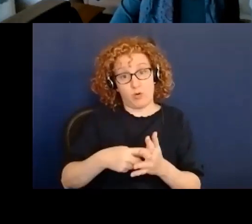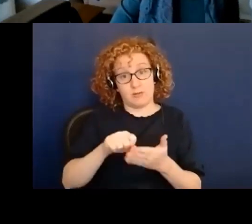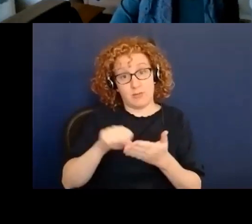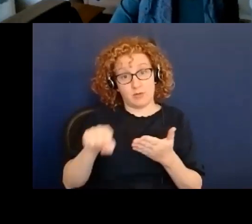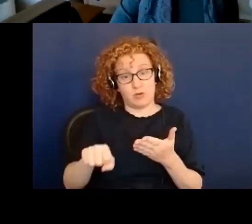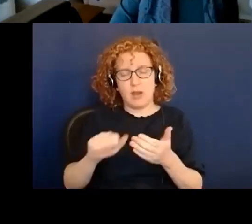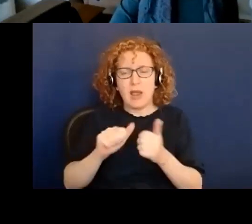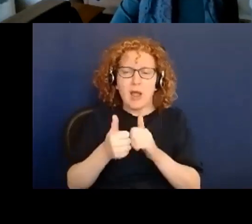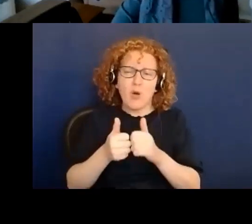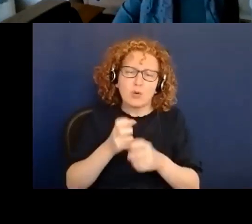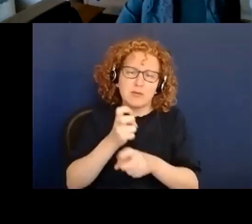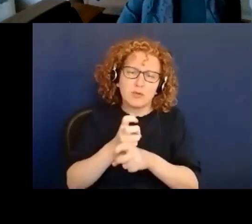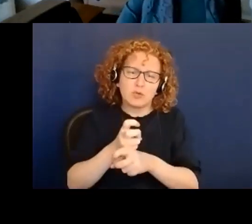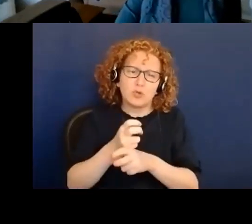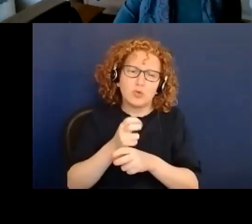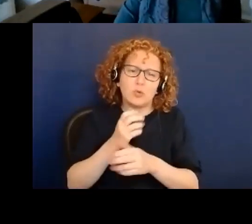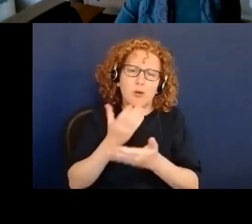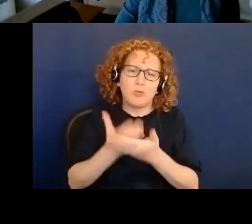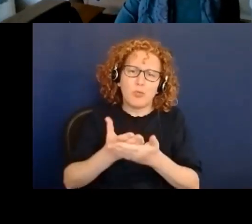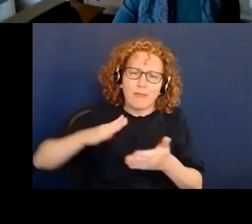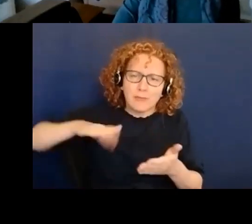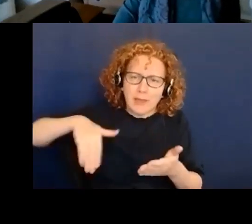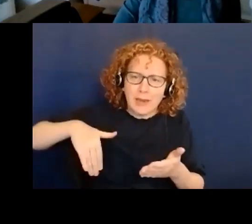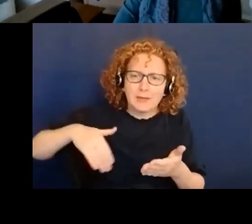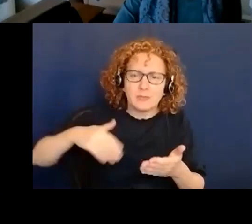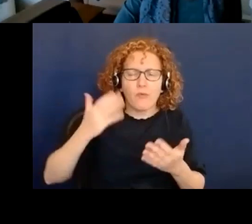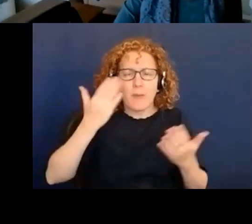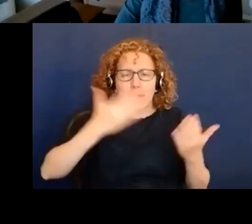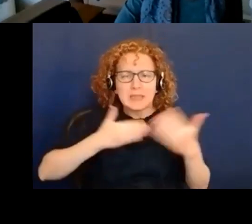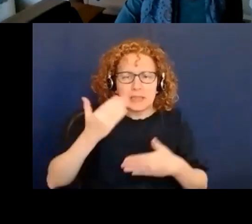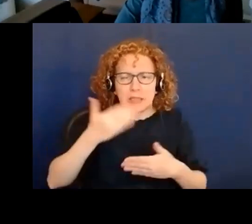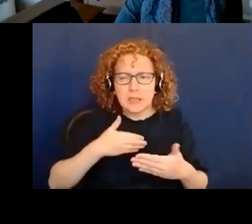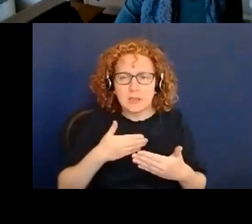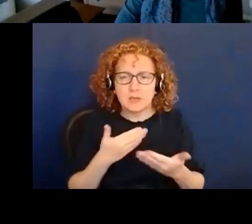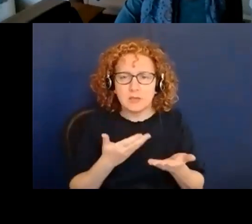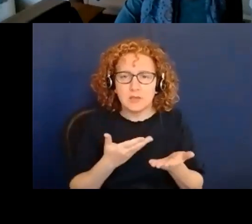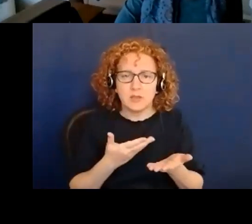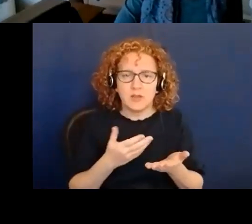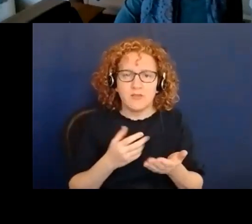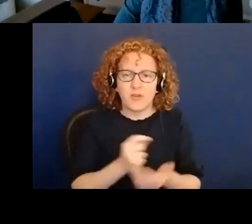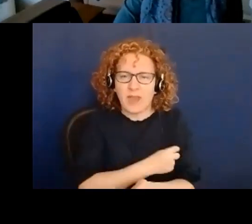those students who are missing things um if they need to become fascinated vaccinated what are some